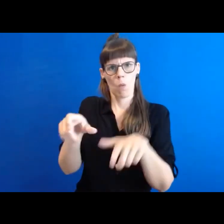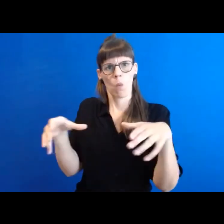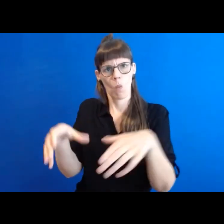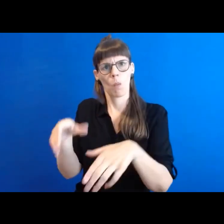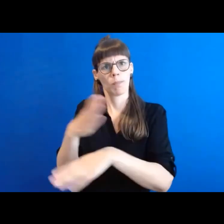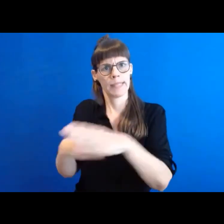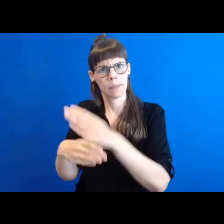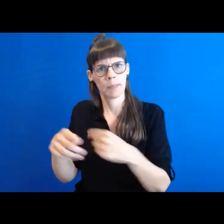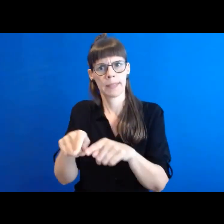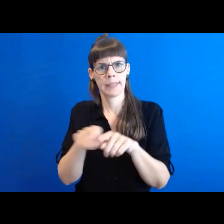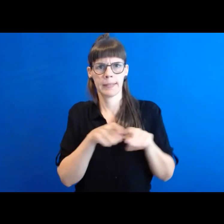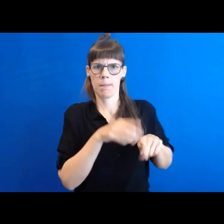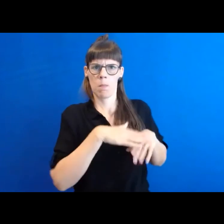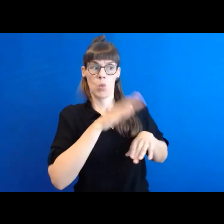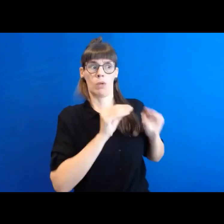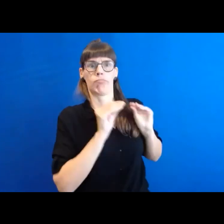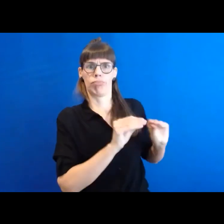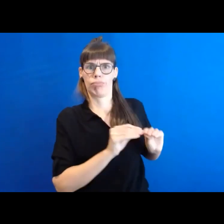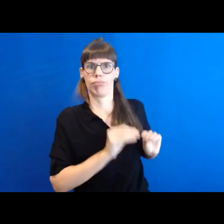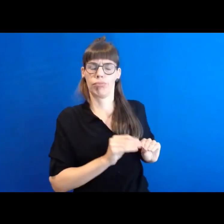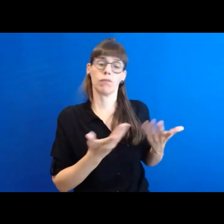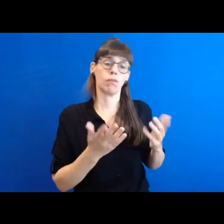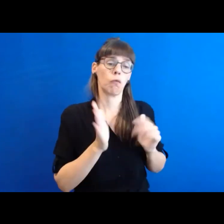around awareness raising of humanitarian actors on disability